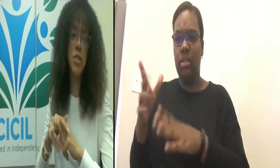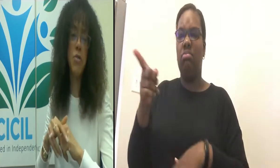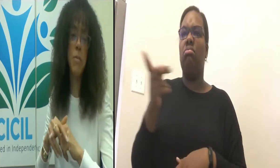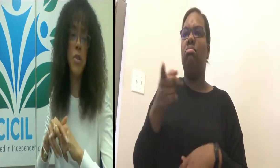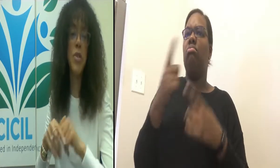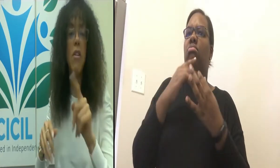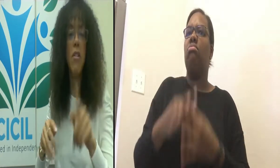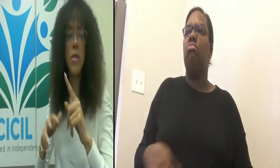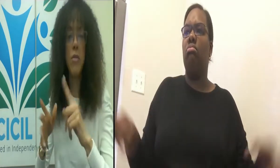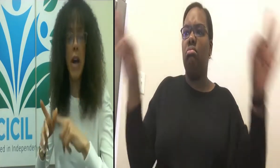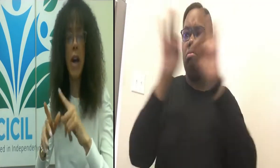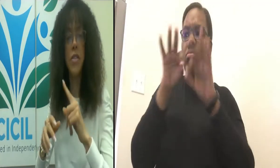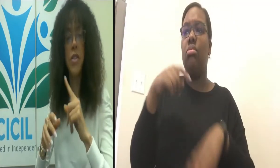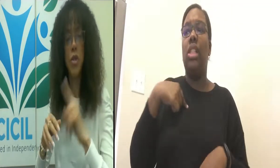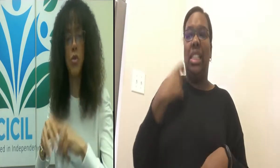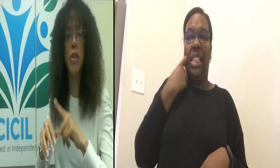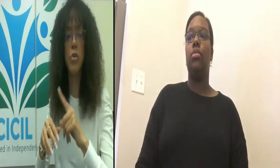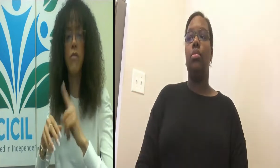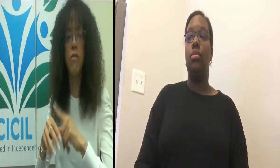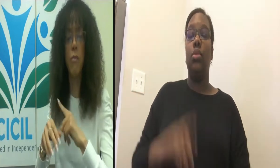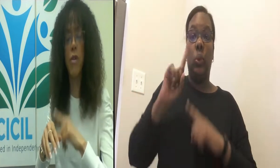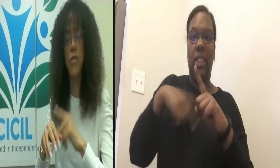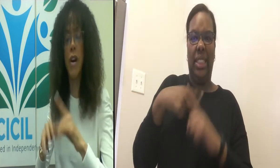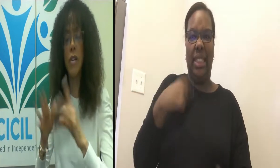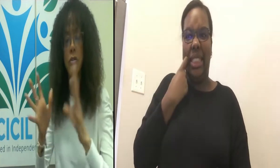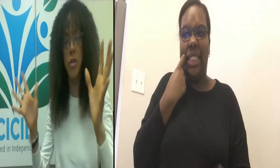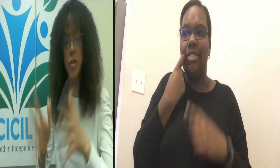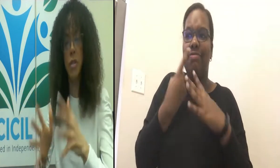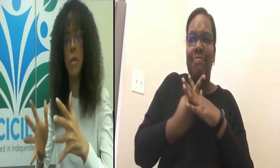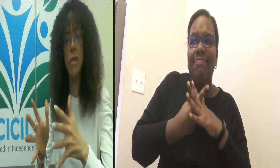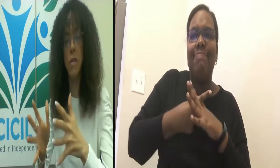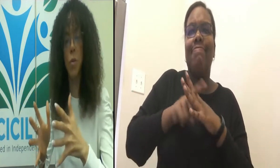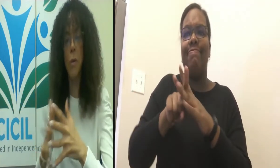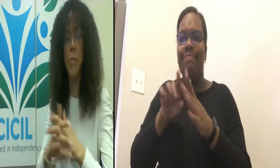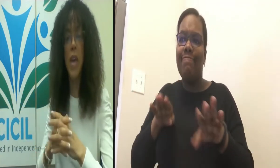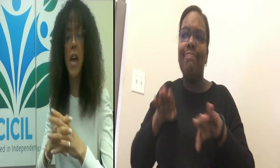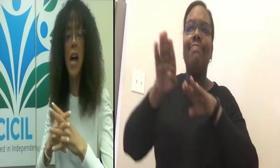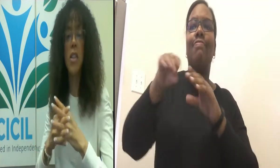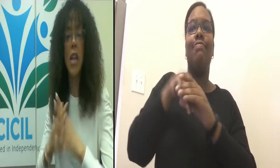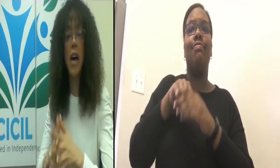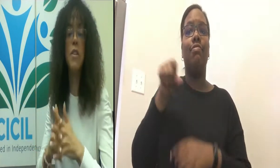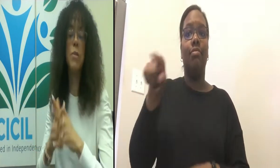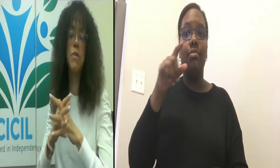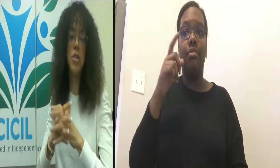noticed was this: lots of these position descriptions - and I'll also add the